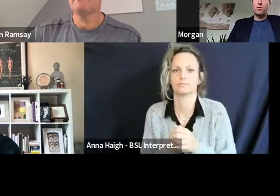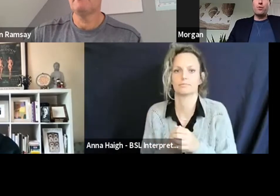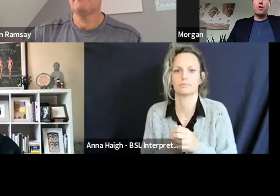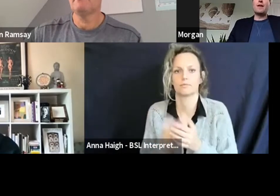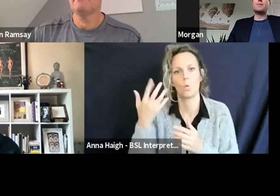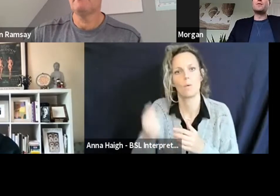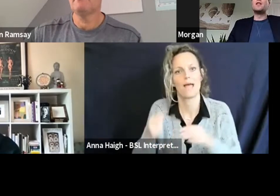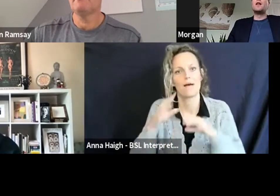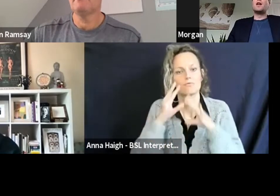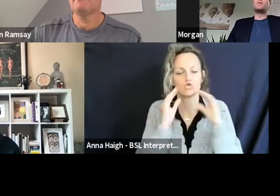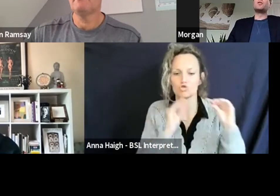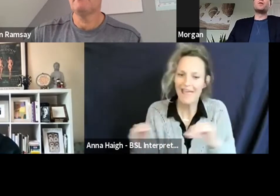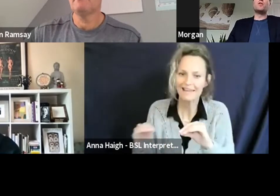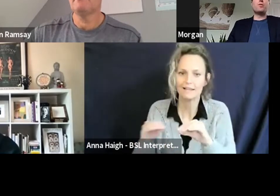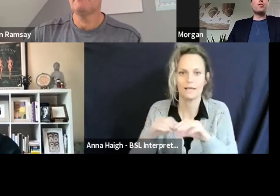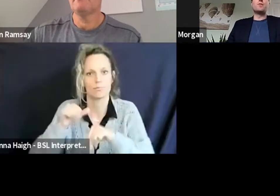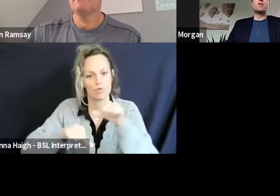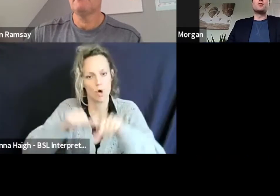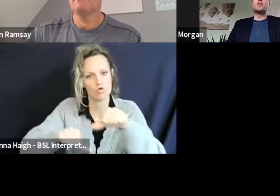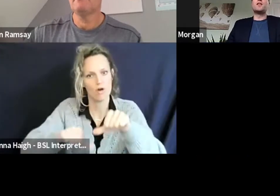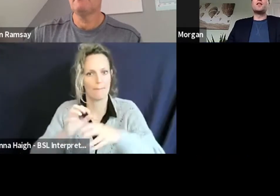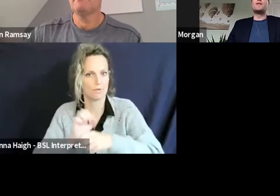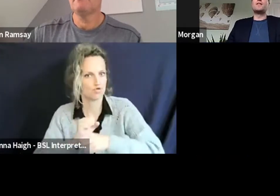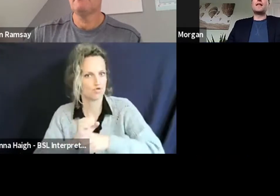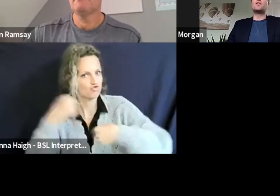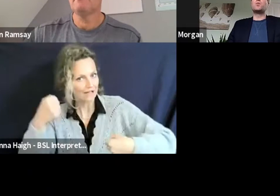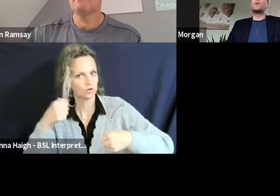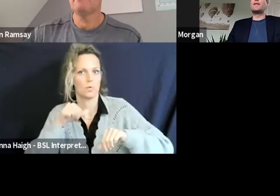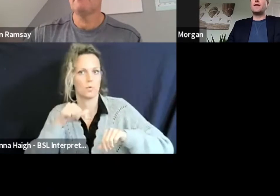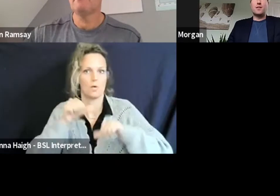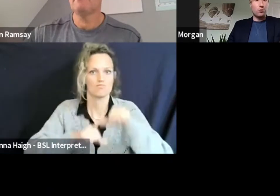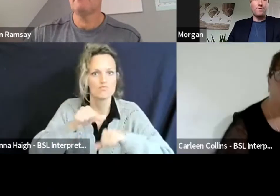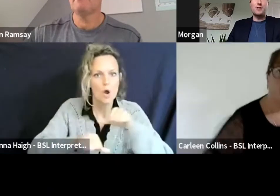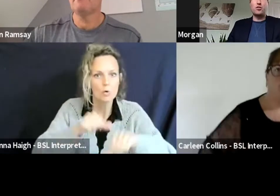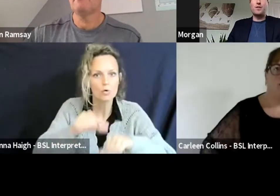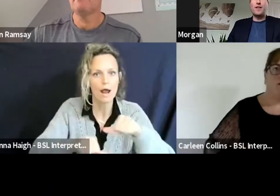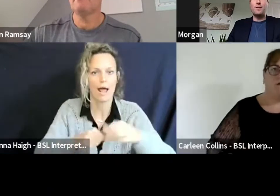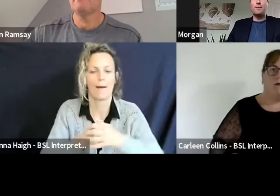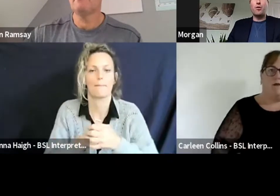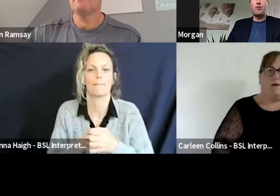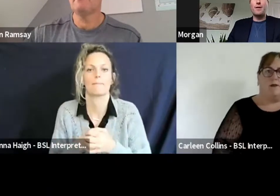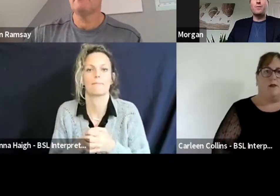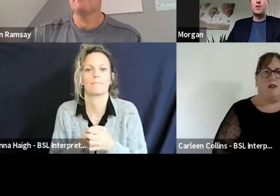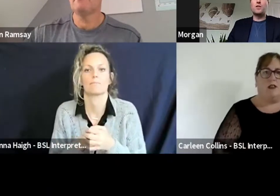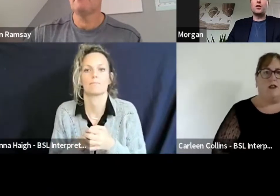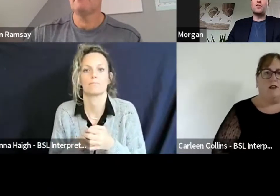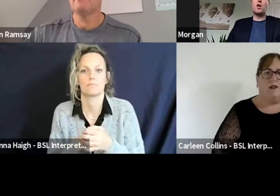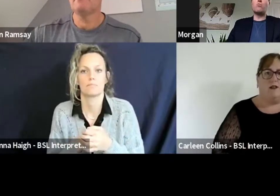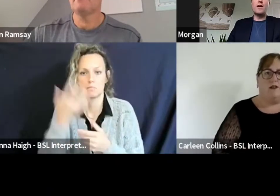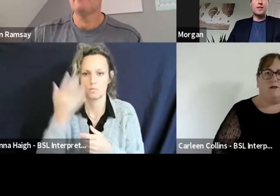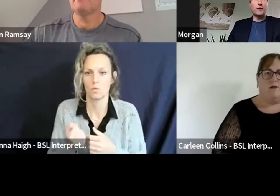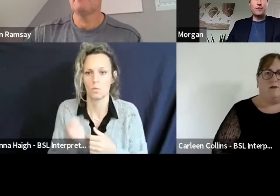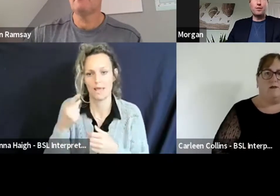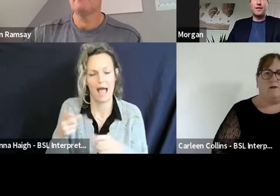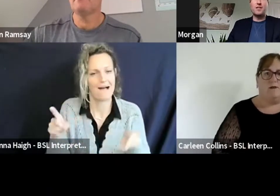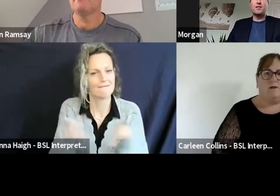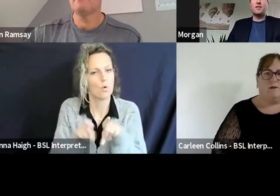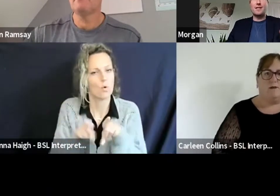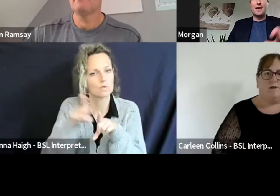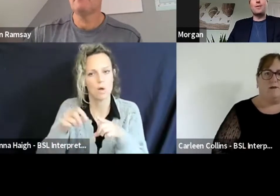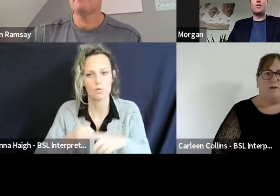But if you are, there are a lot of options you can find to move into tax. We have things such as the tax academy and training programmes with graduate programmes, some of those programmes